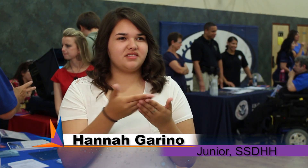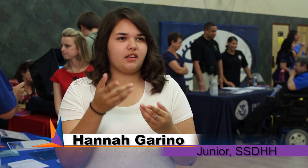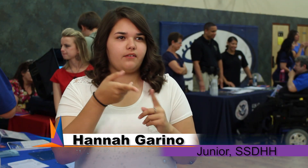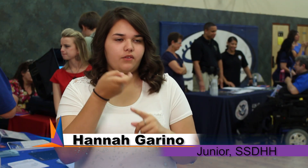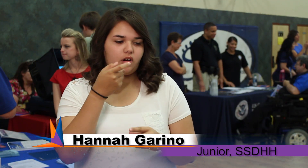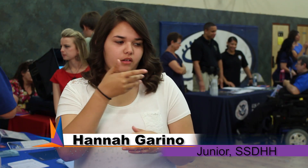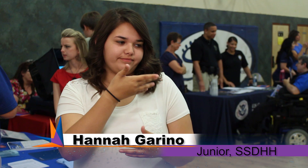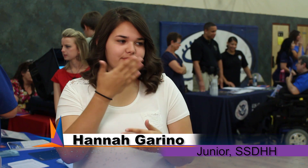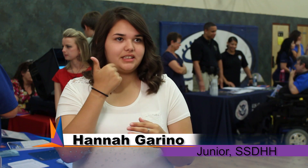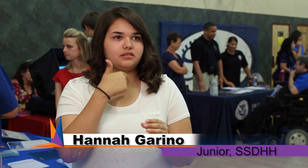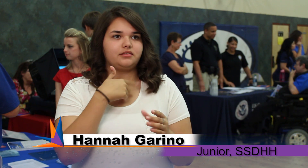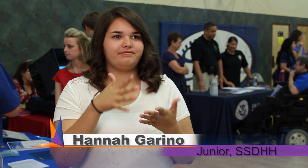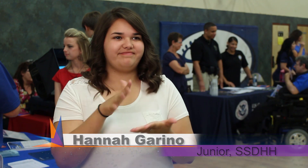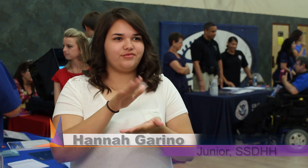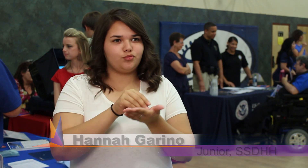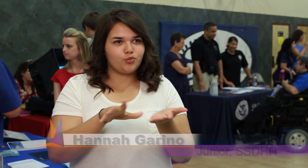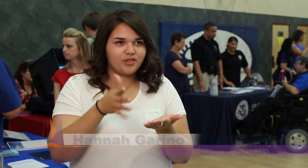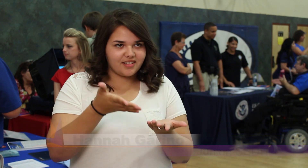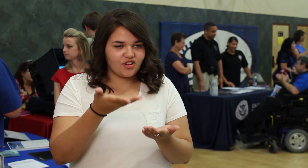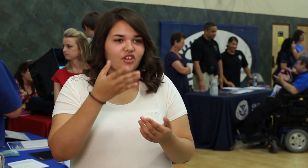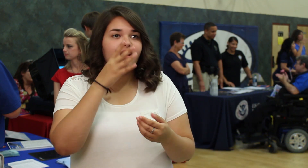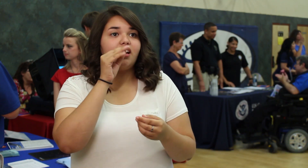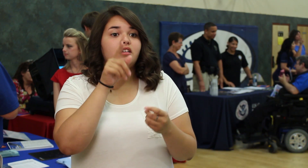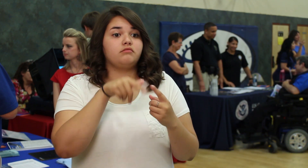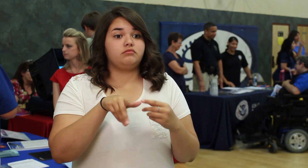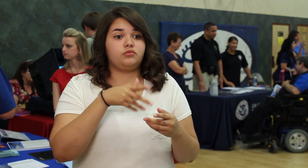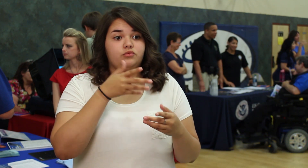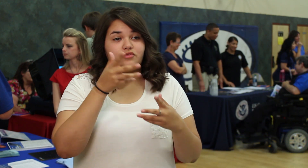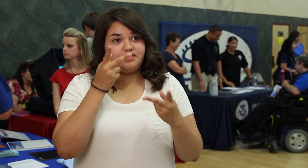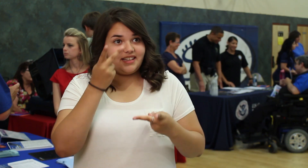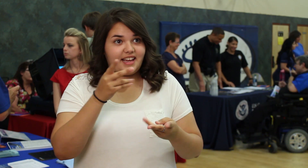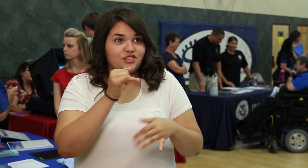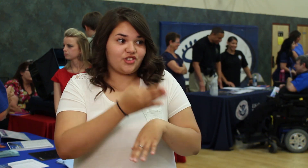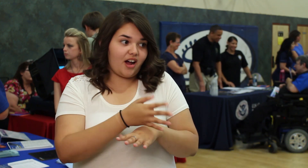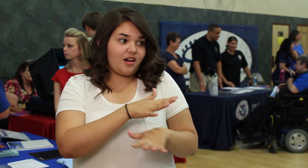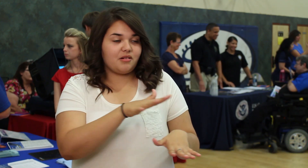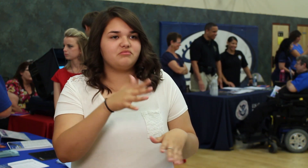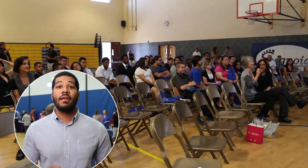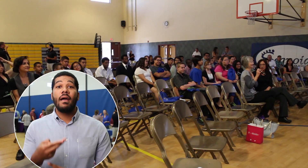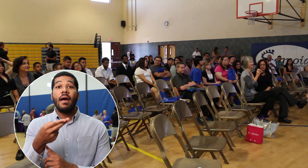I felt like I learned a lot from the things here: the students and seeing the jobs and that kind of a thing."